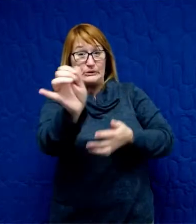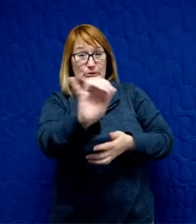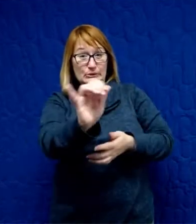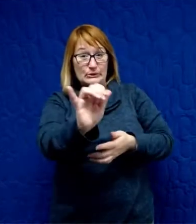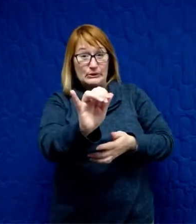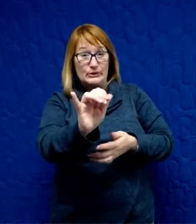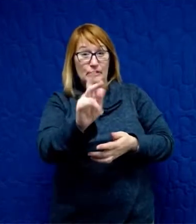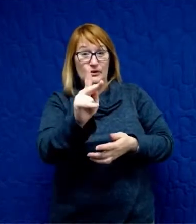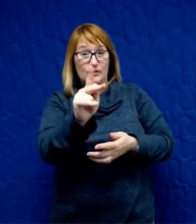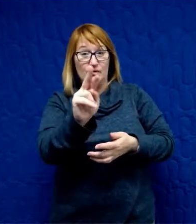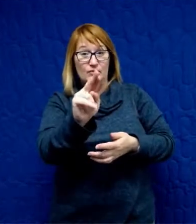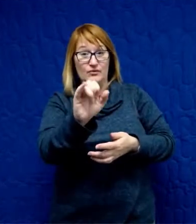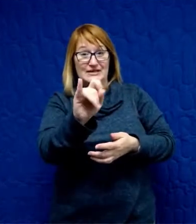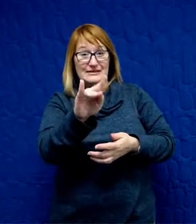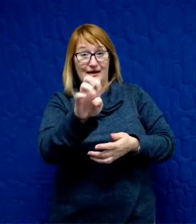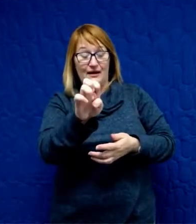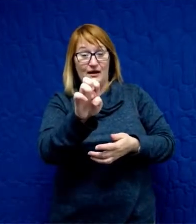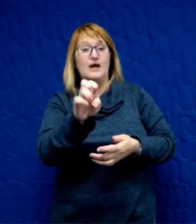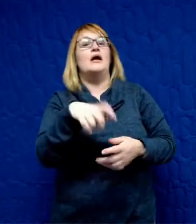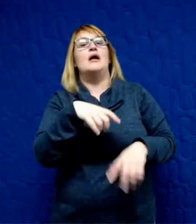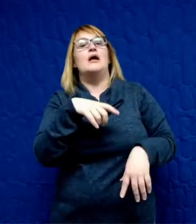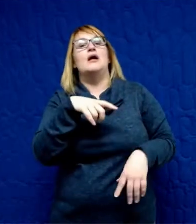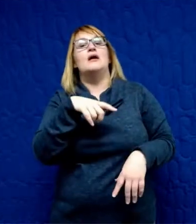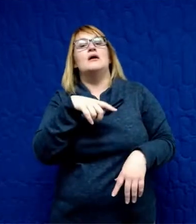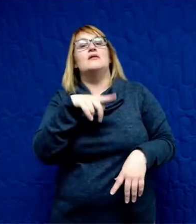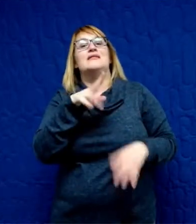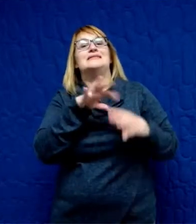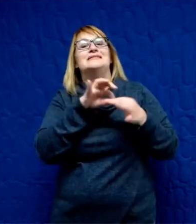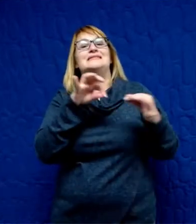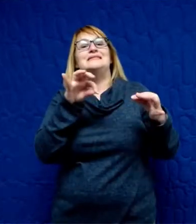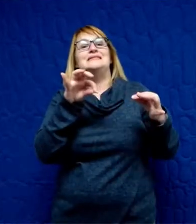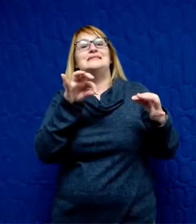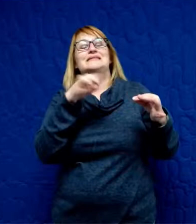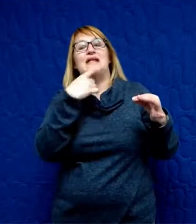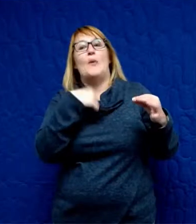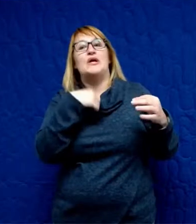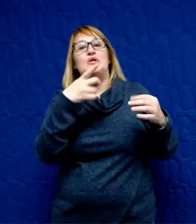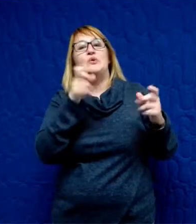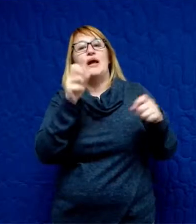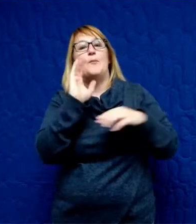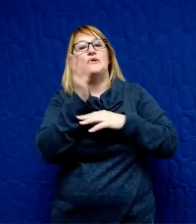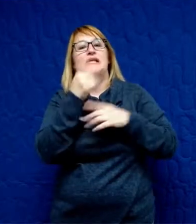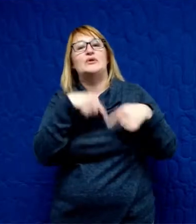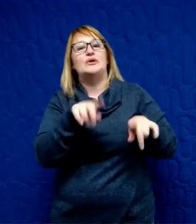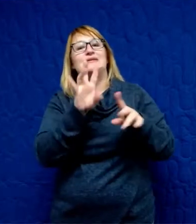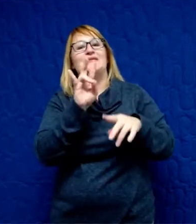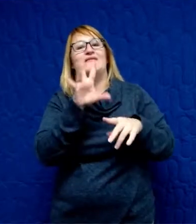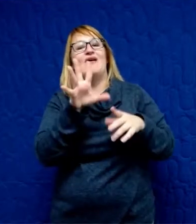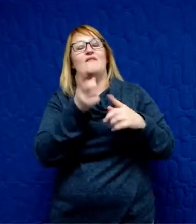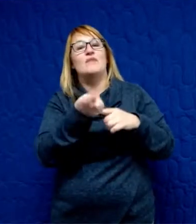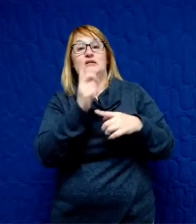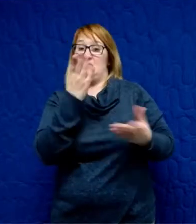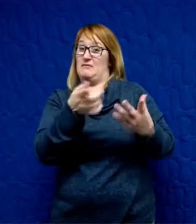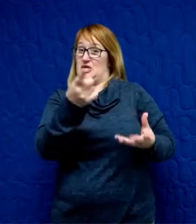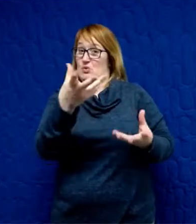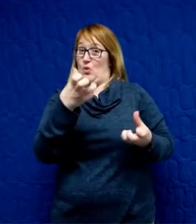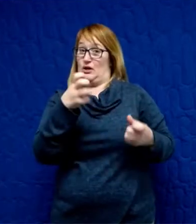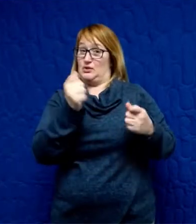as well as really think about what do you think you can present in 75 minutes? and so it might be that you want to submit two or three different proposals.